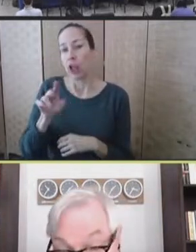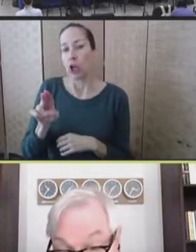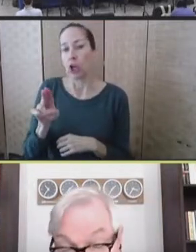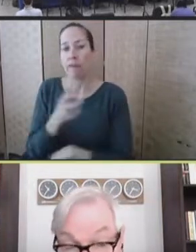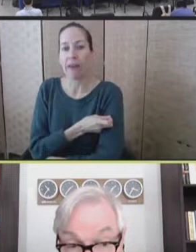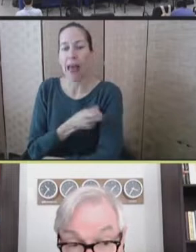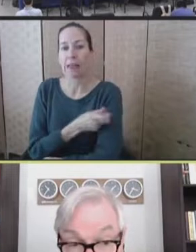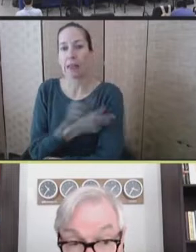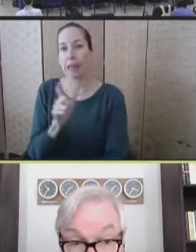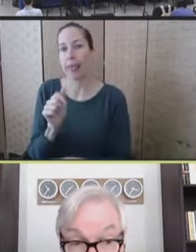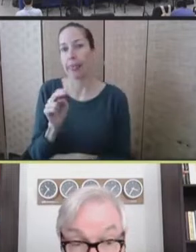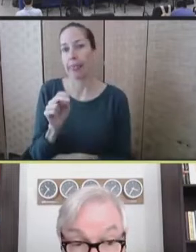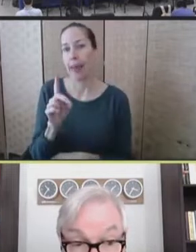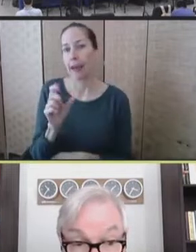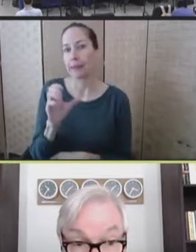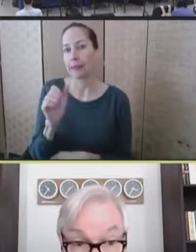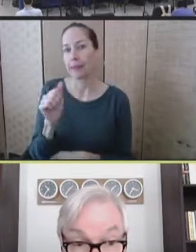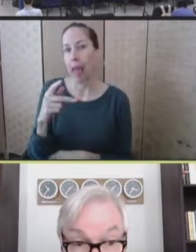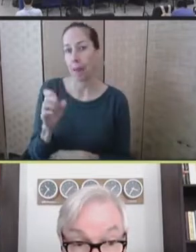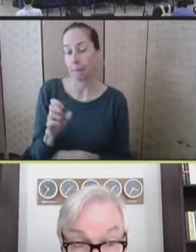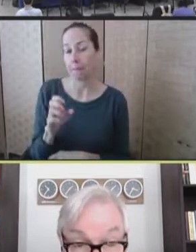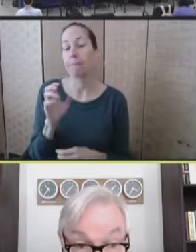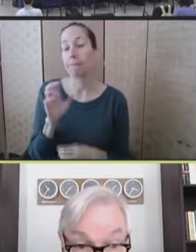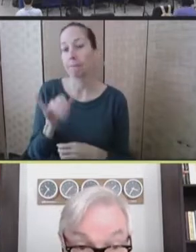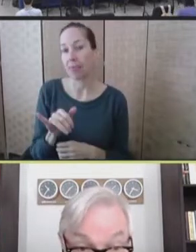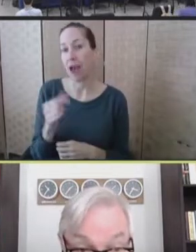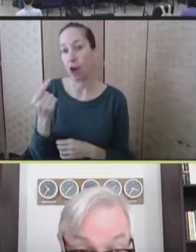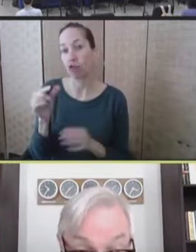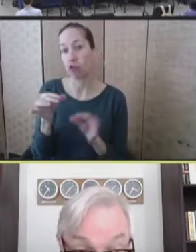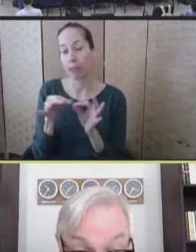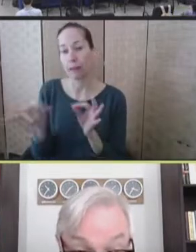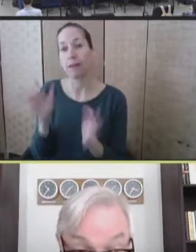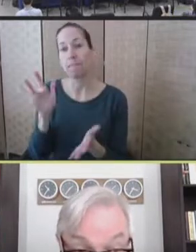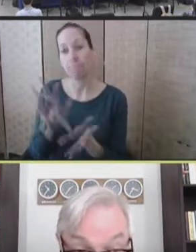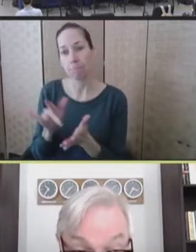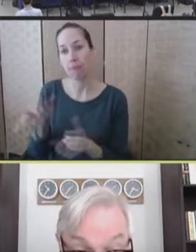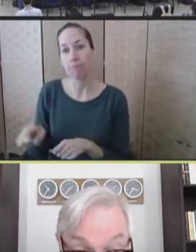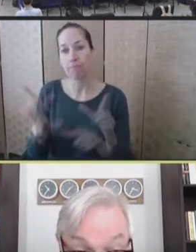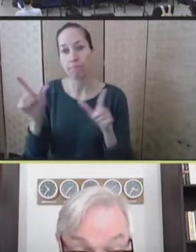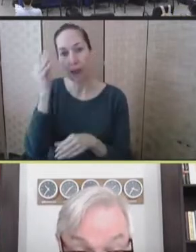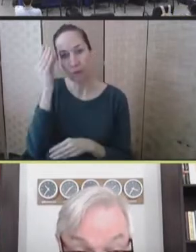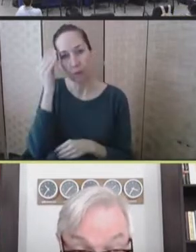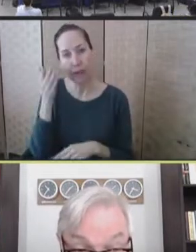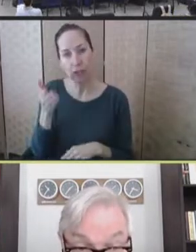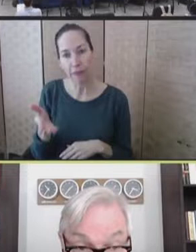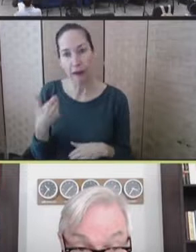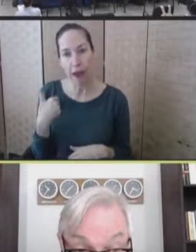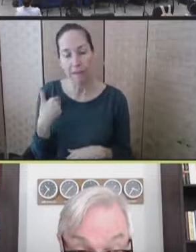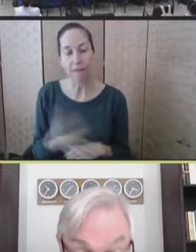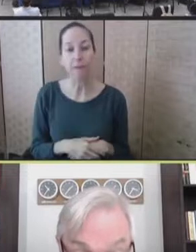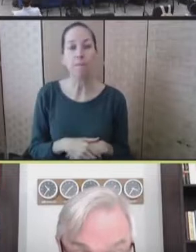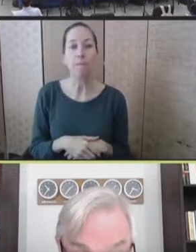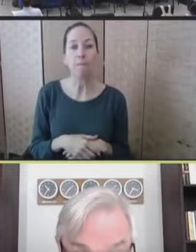the second part of what I just mentioned, you can get information there. If you look at the top up above, you get the same thing.